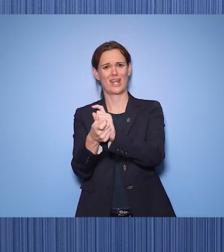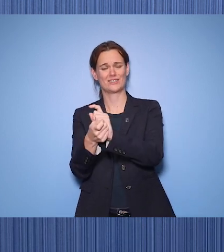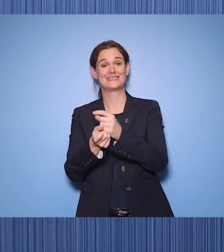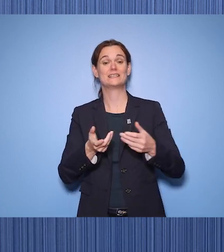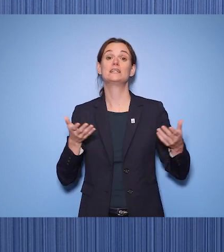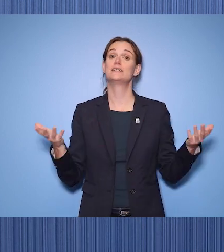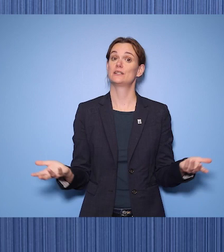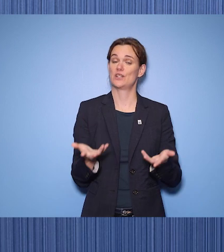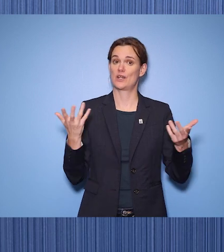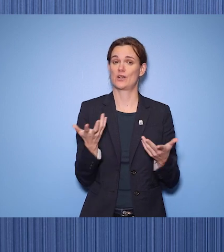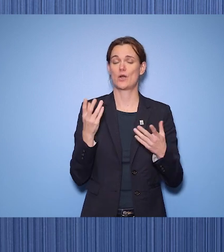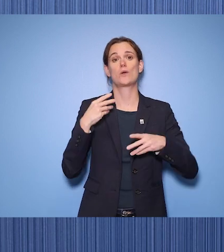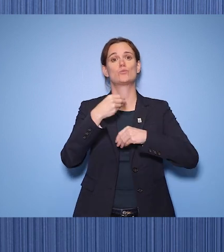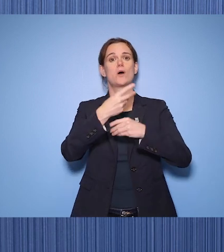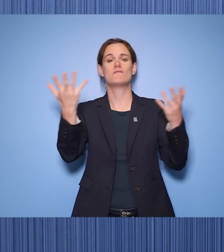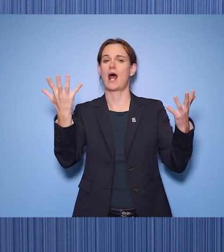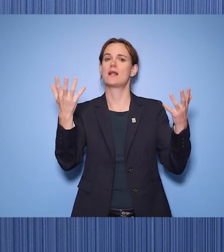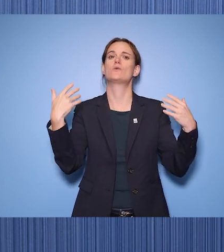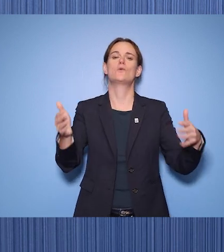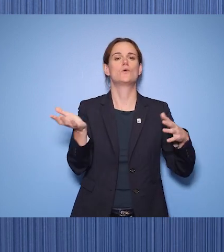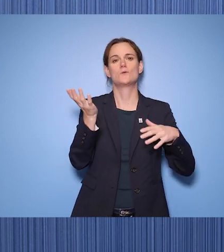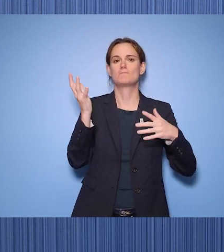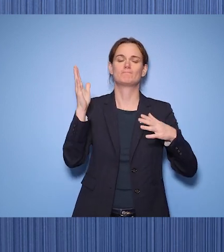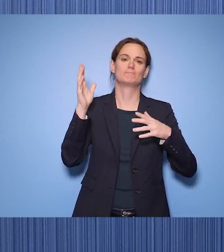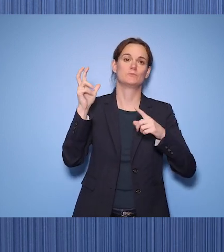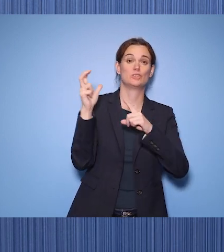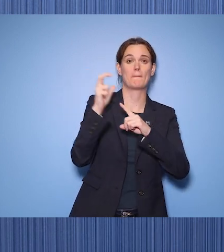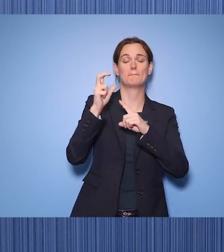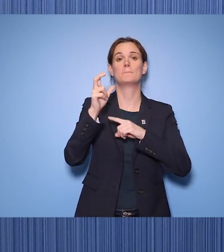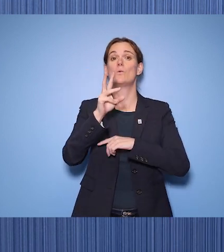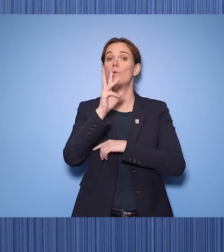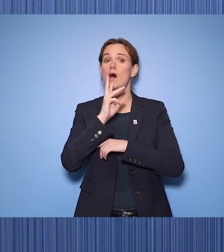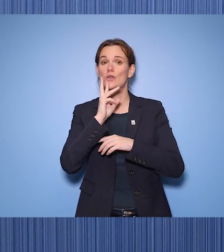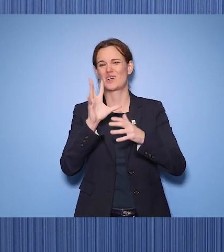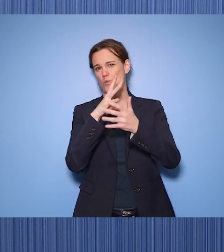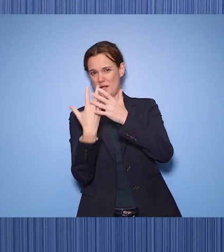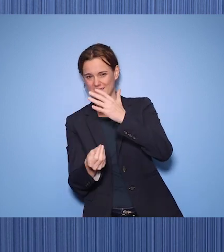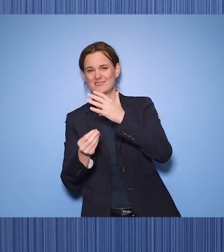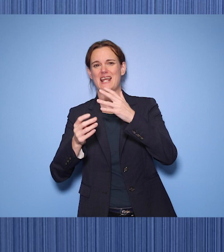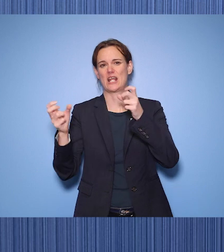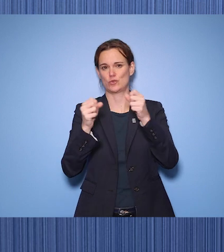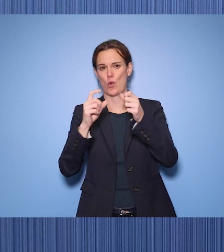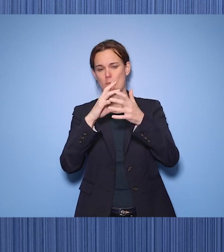Water we provide world-class water, wastewater and stormwater services and NSCC graduates